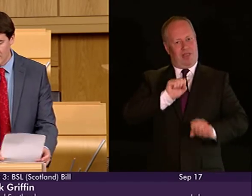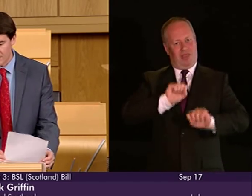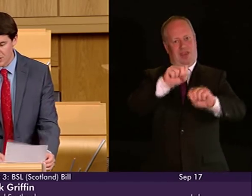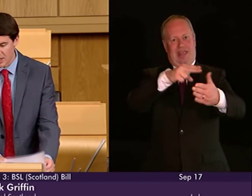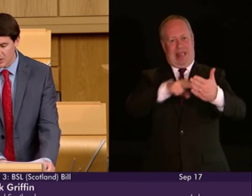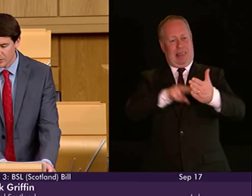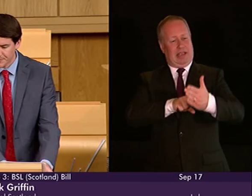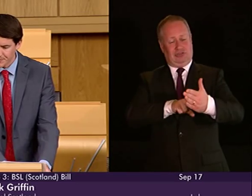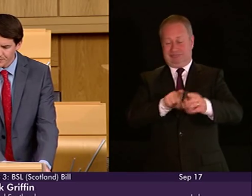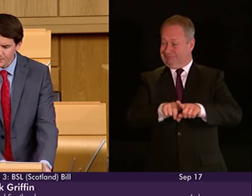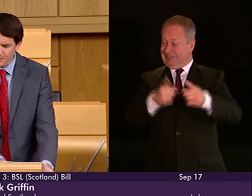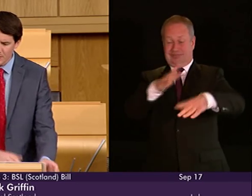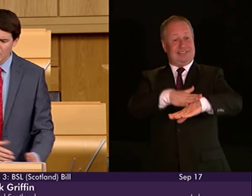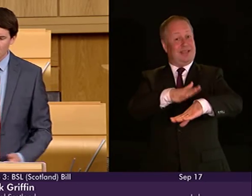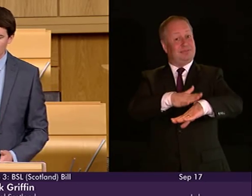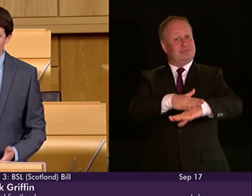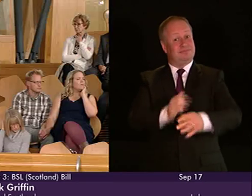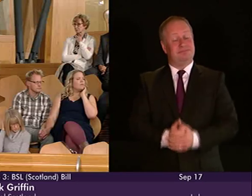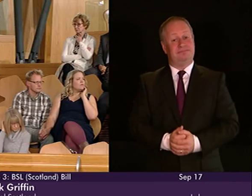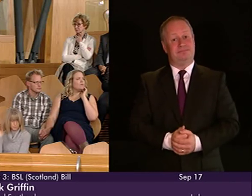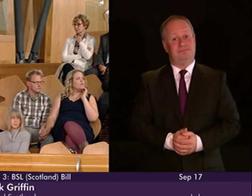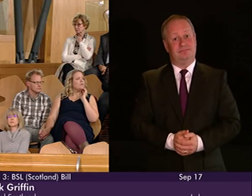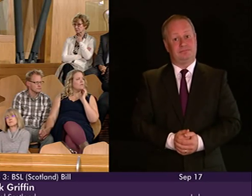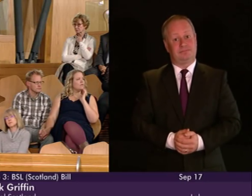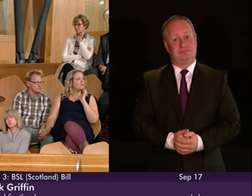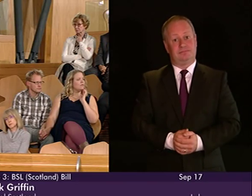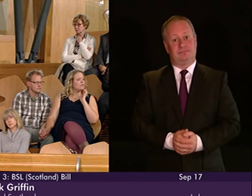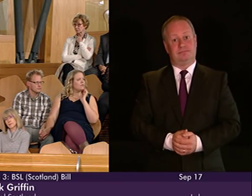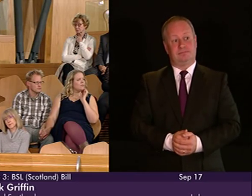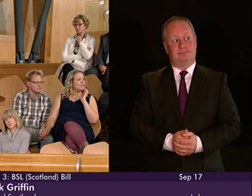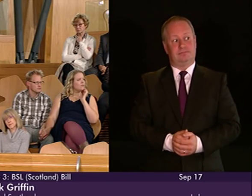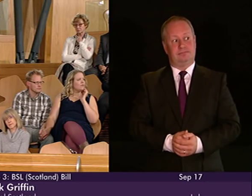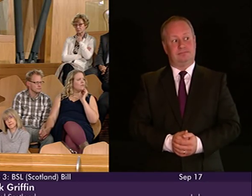different cycle. The bill that I instructed also referred to